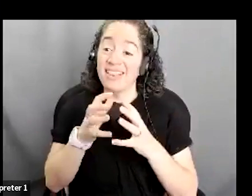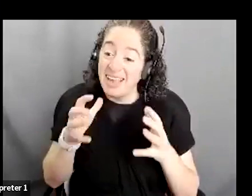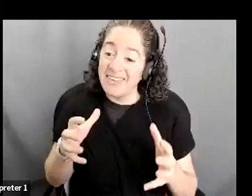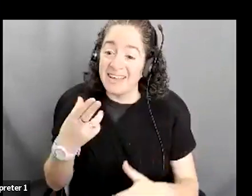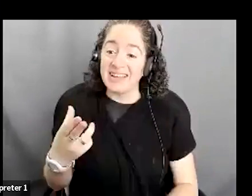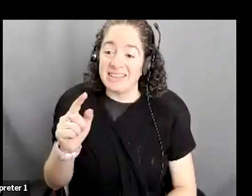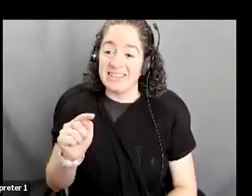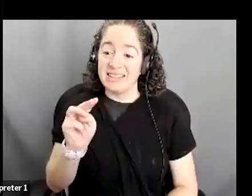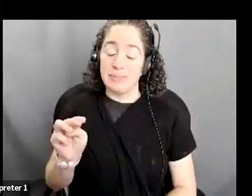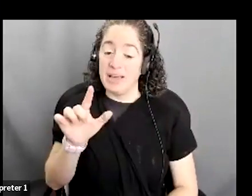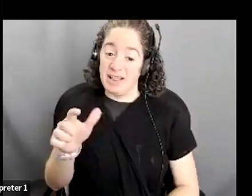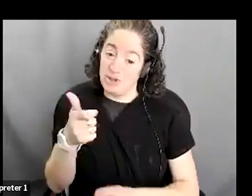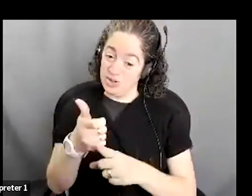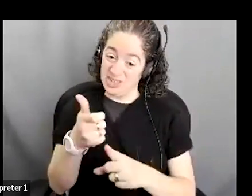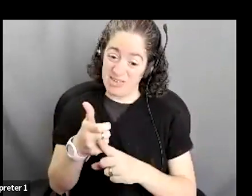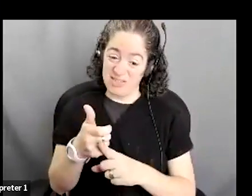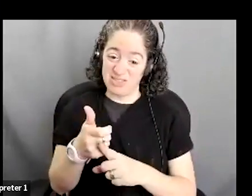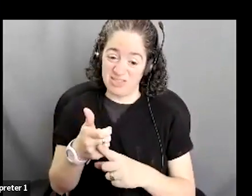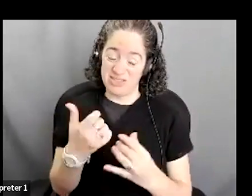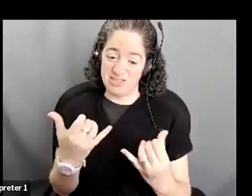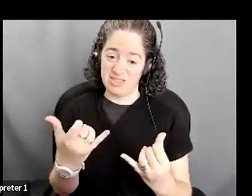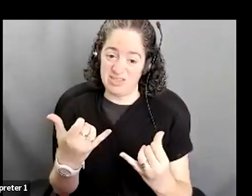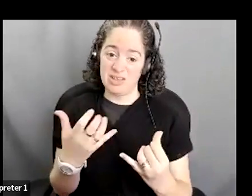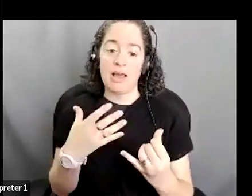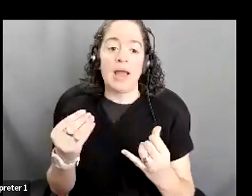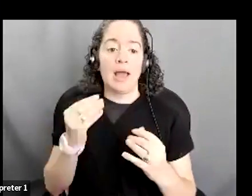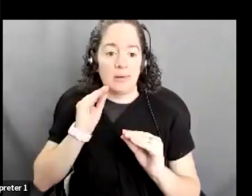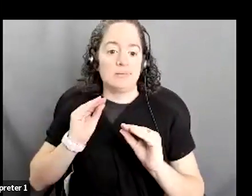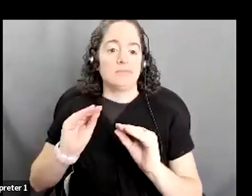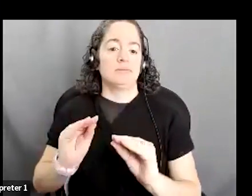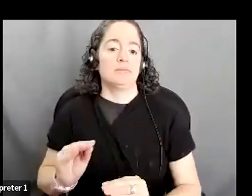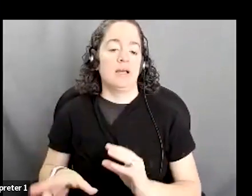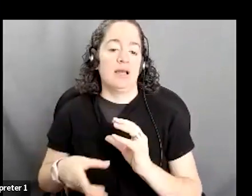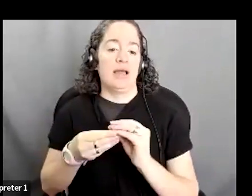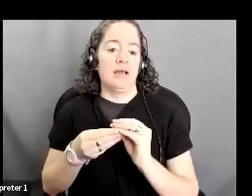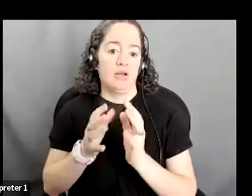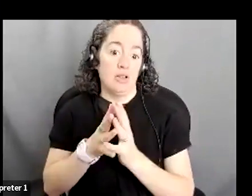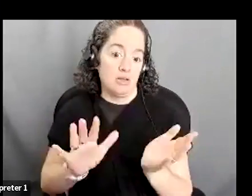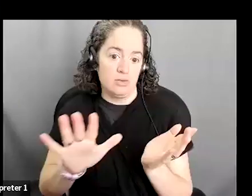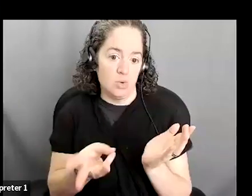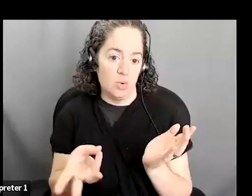in its current state and update a lot of your own HTML, which is why I said on that spreadsheet,